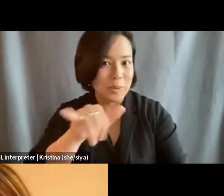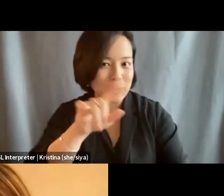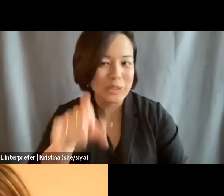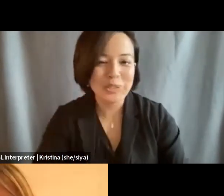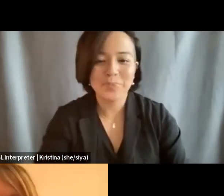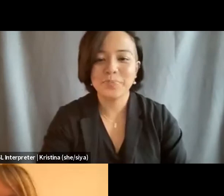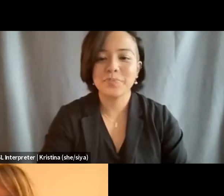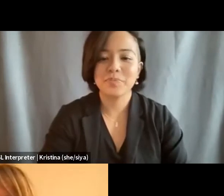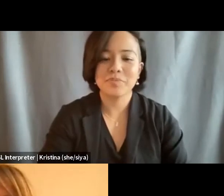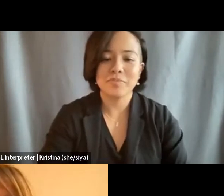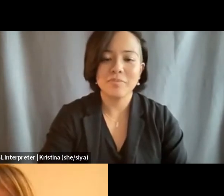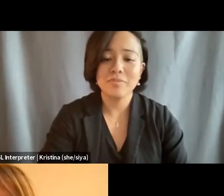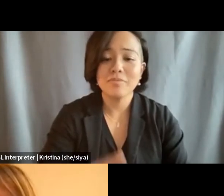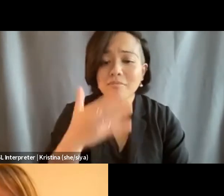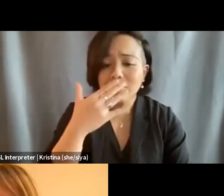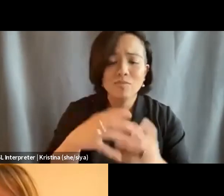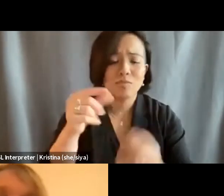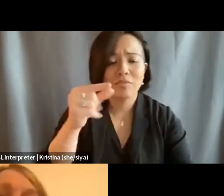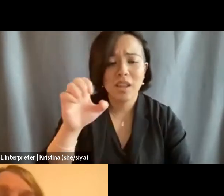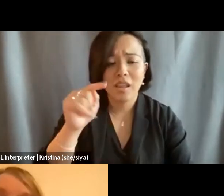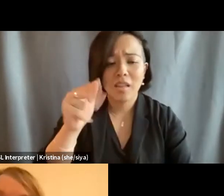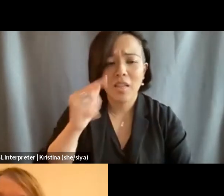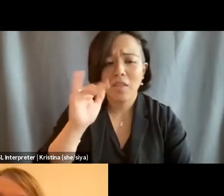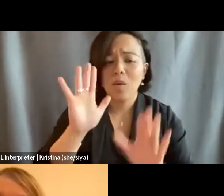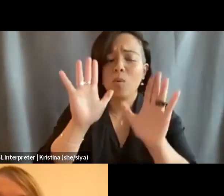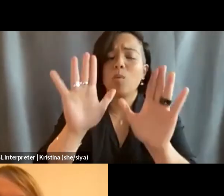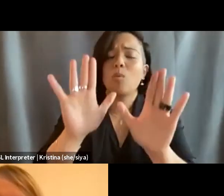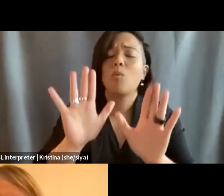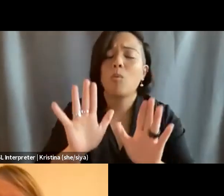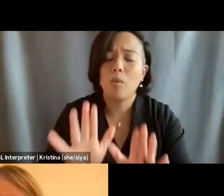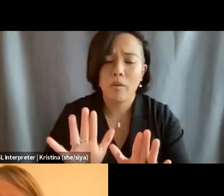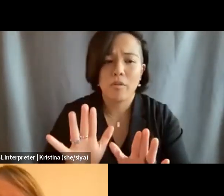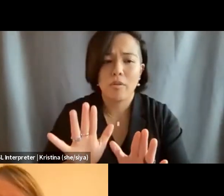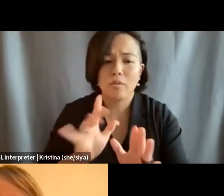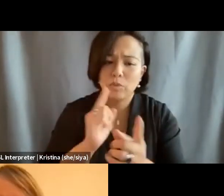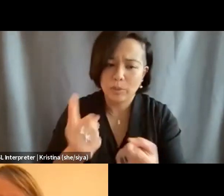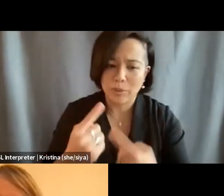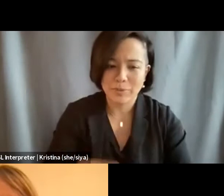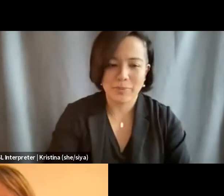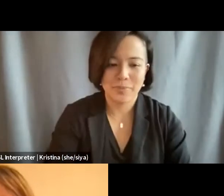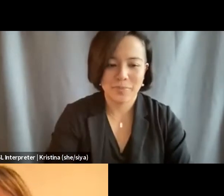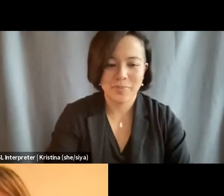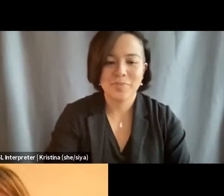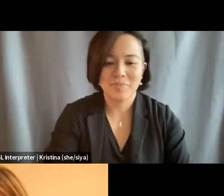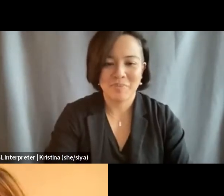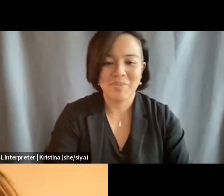So, thank you so much, Geetha, for that wonderful response to the question. So